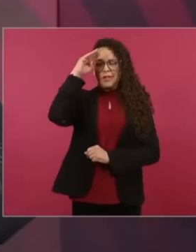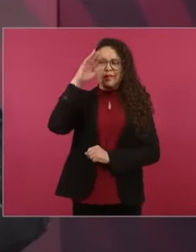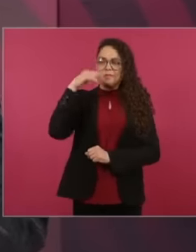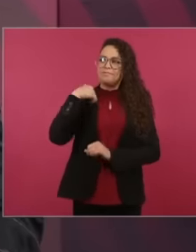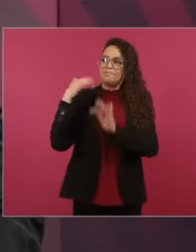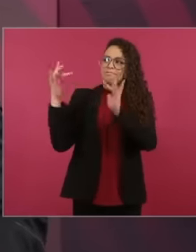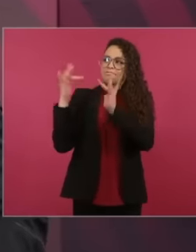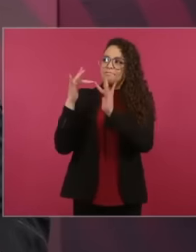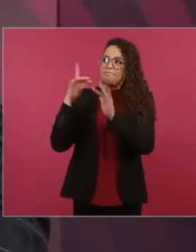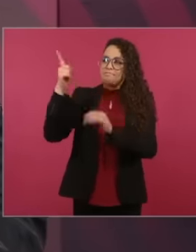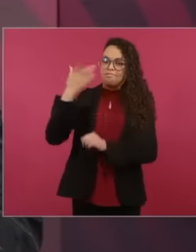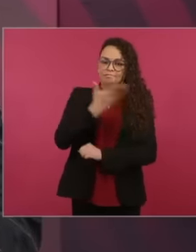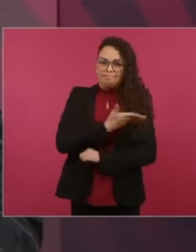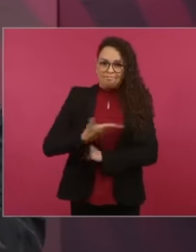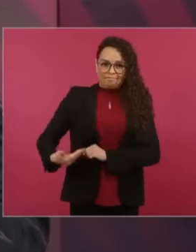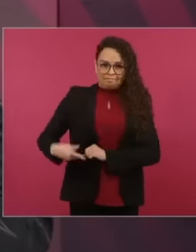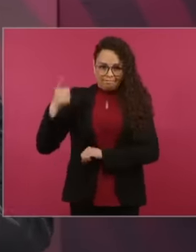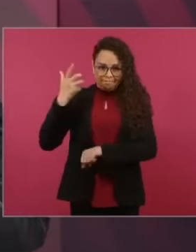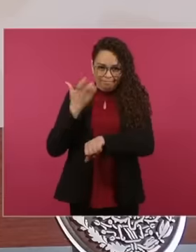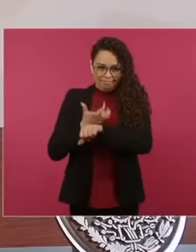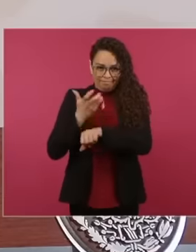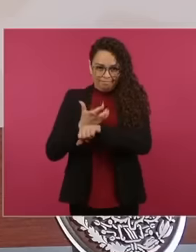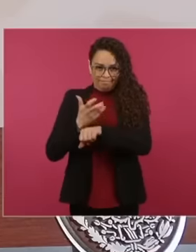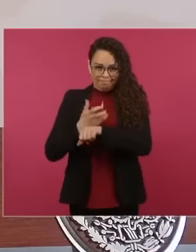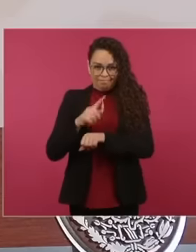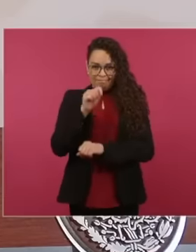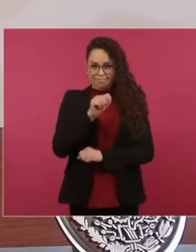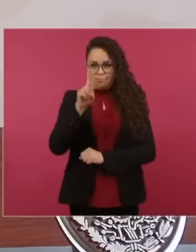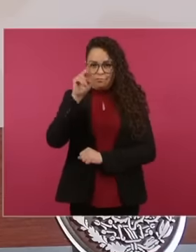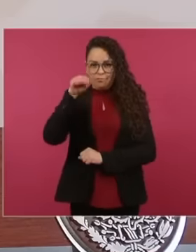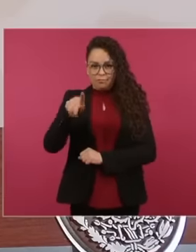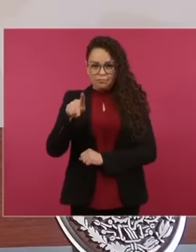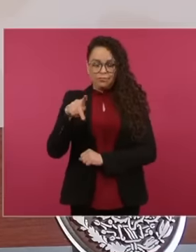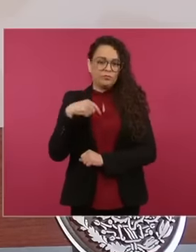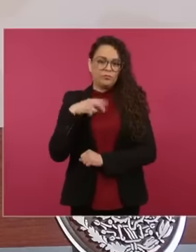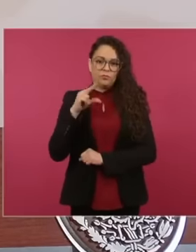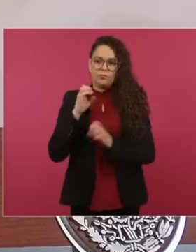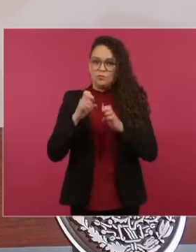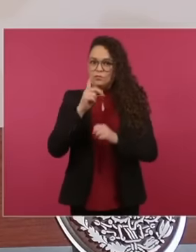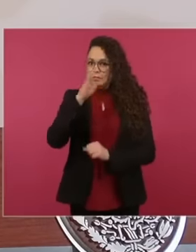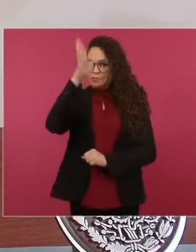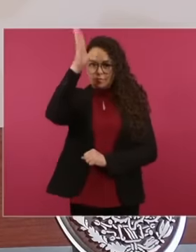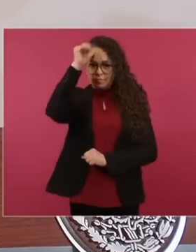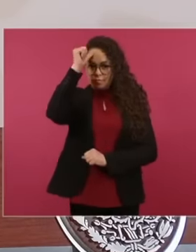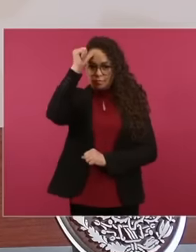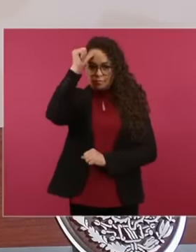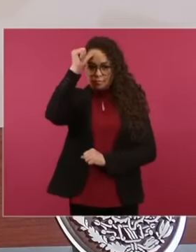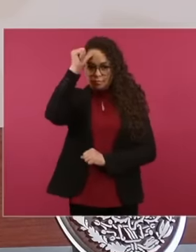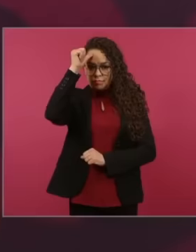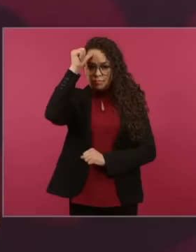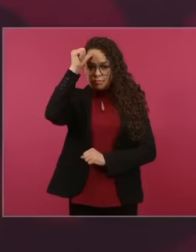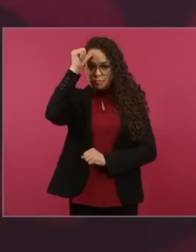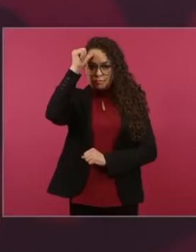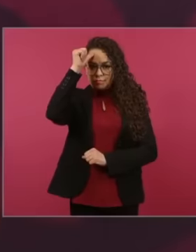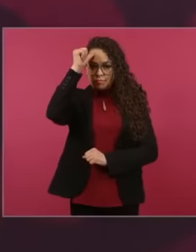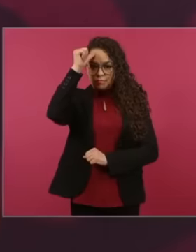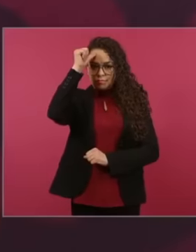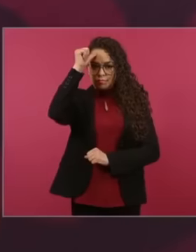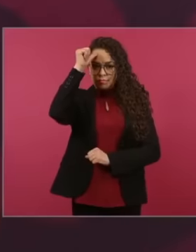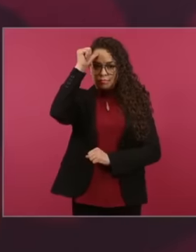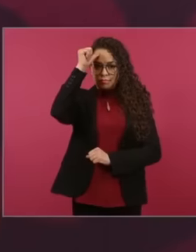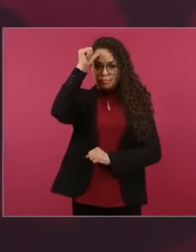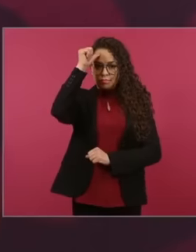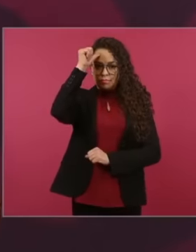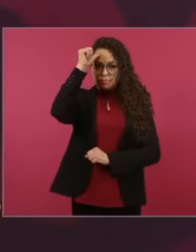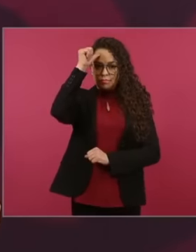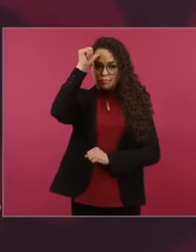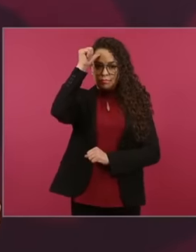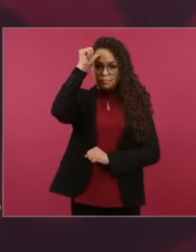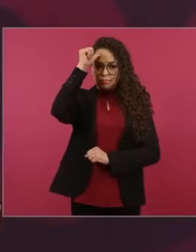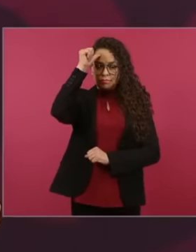I did not agree with that procedure, they notified us minutes before the